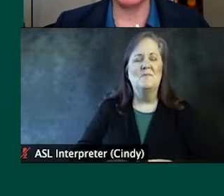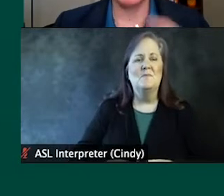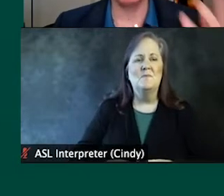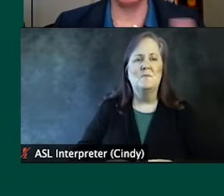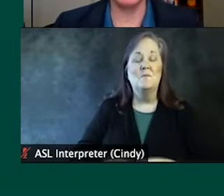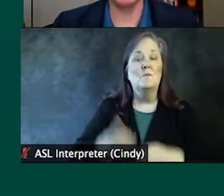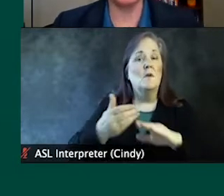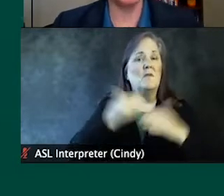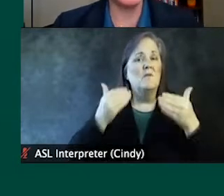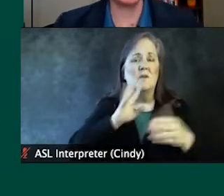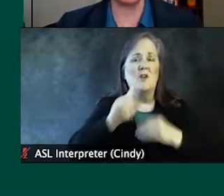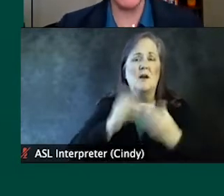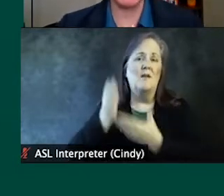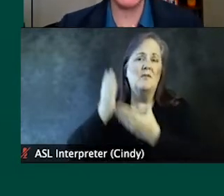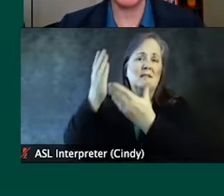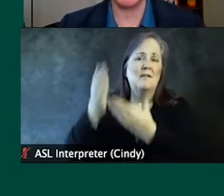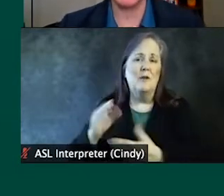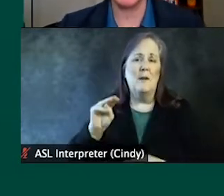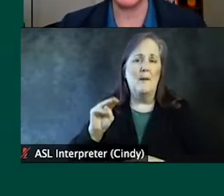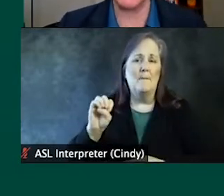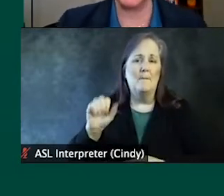So don't waste any time in getting those questions in.